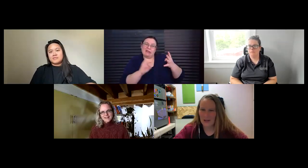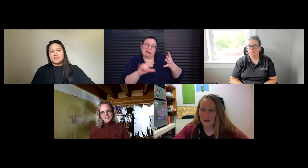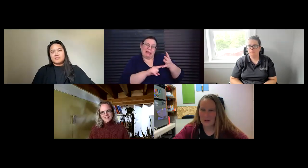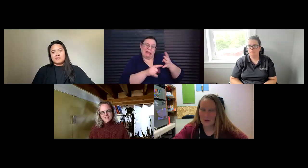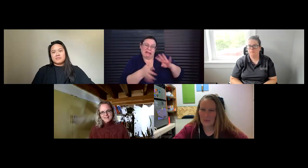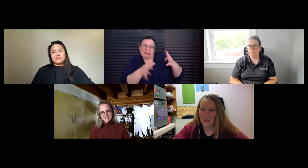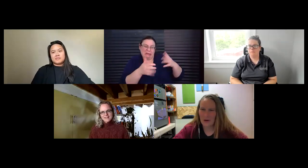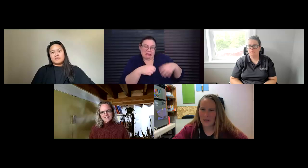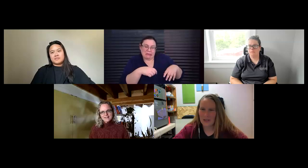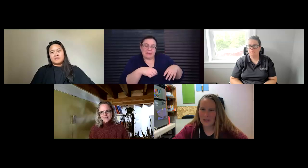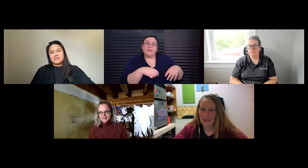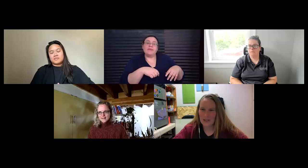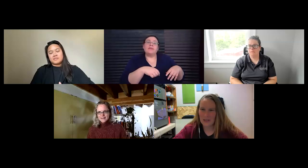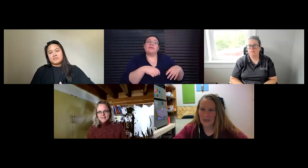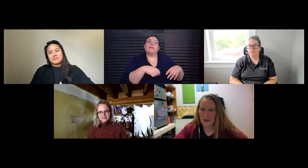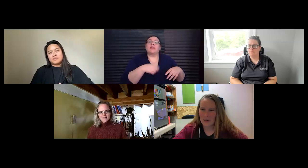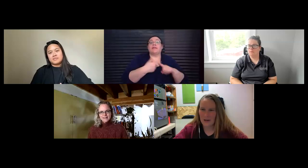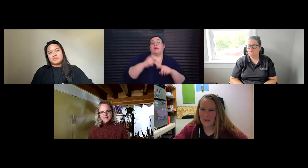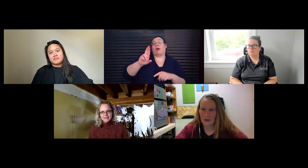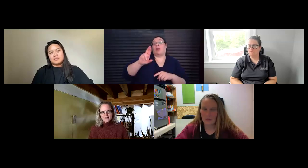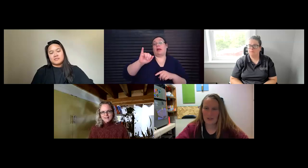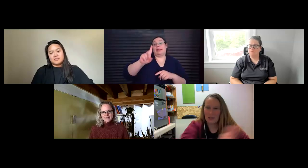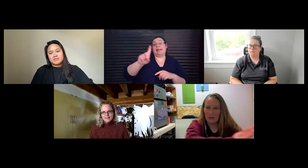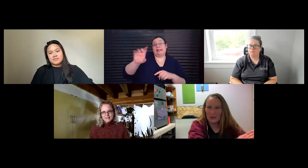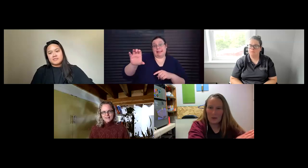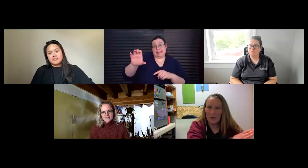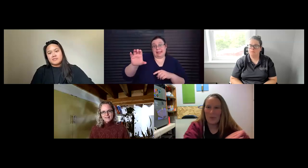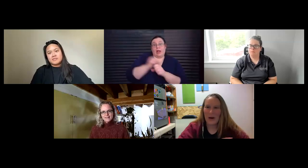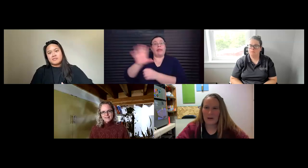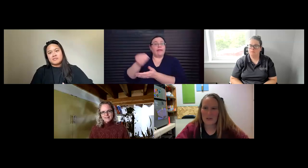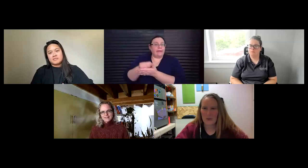And then from RIDDC I got their funding a little bit back.